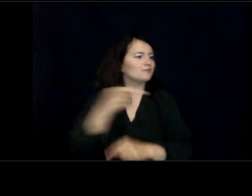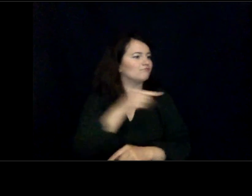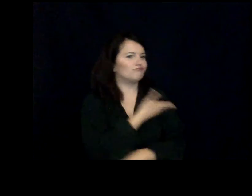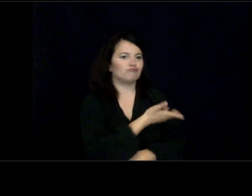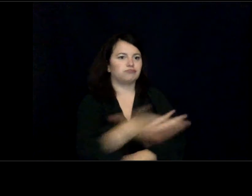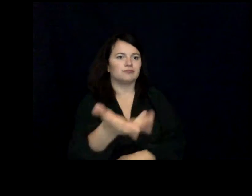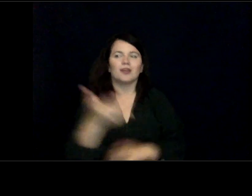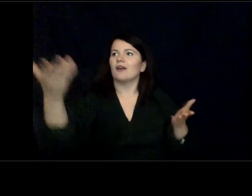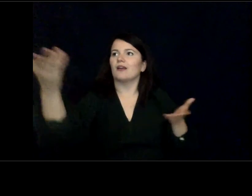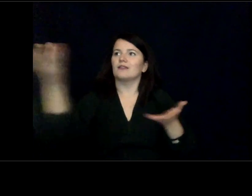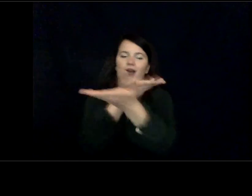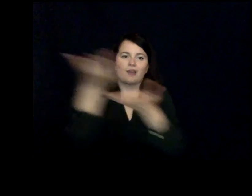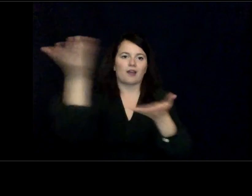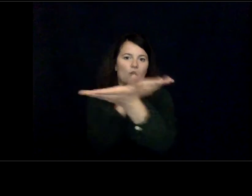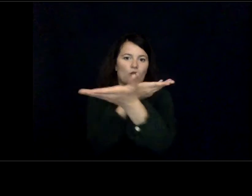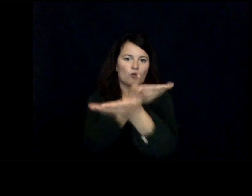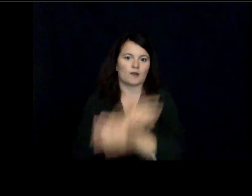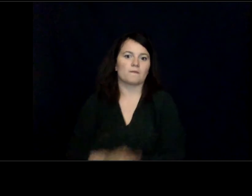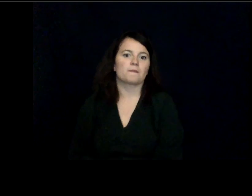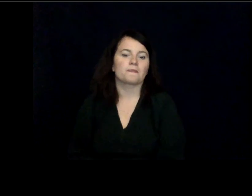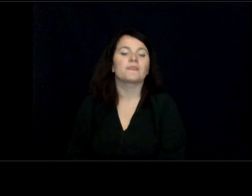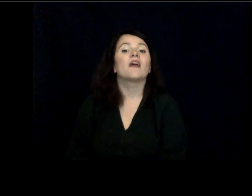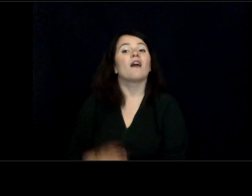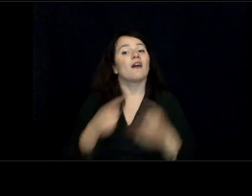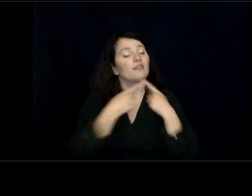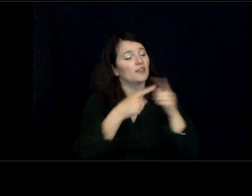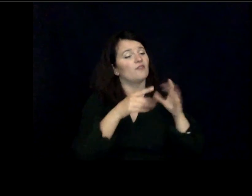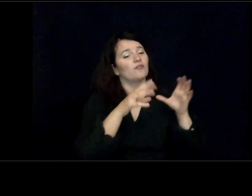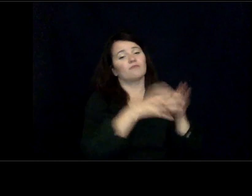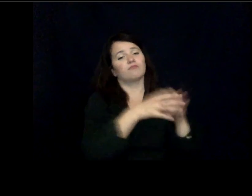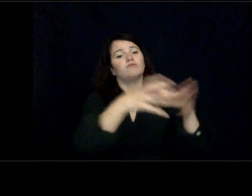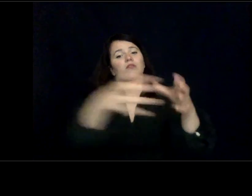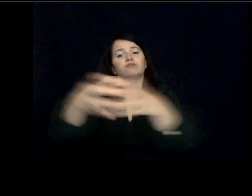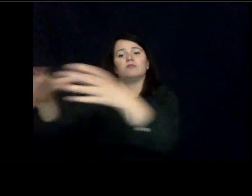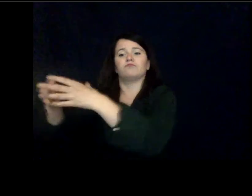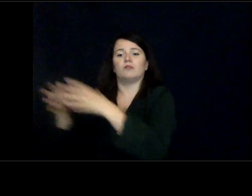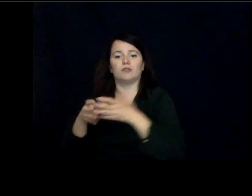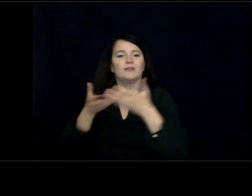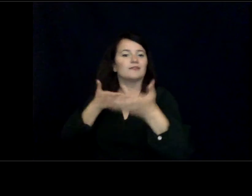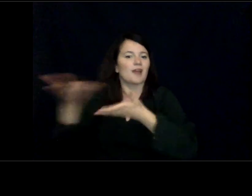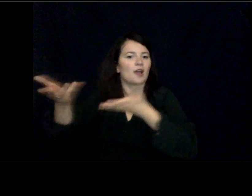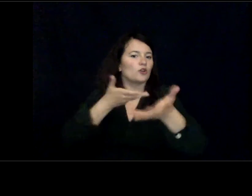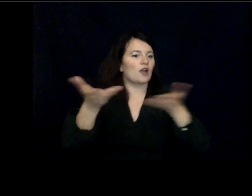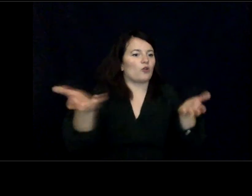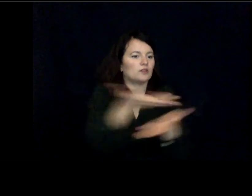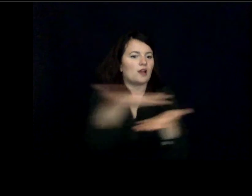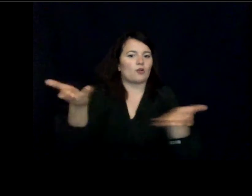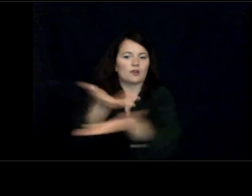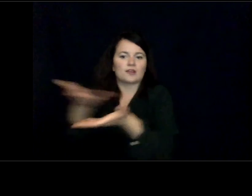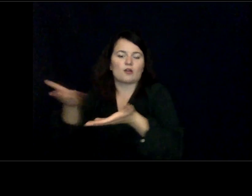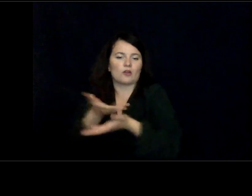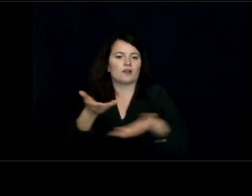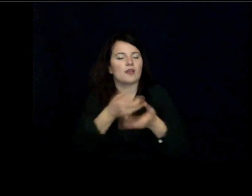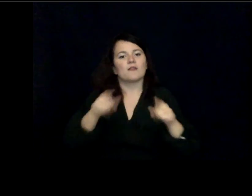through dialogue between the stakeholders. Let me finalize by saying what Yannis said at the beginning.